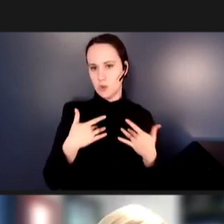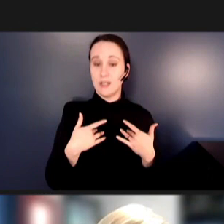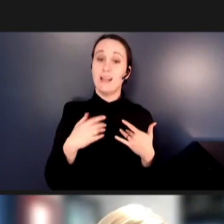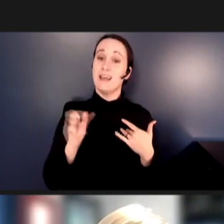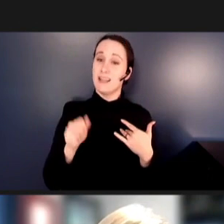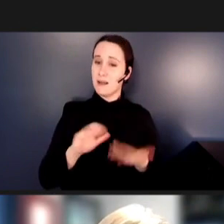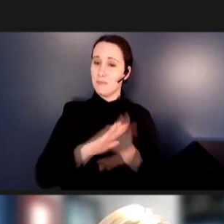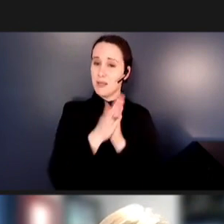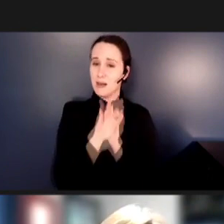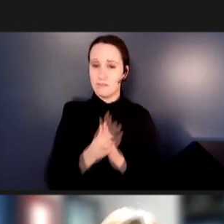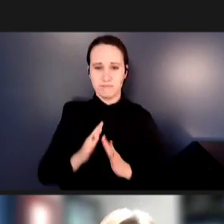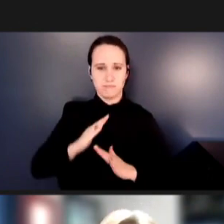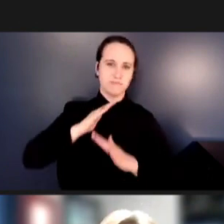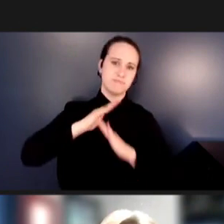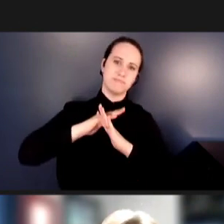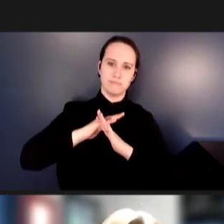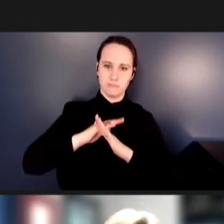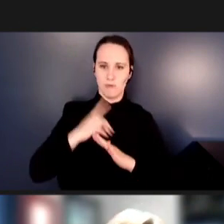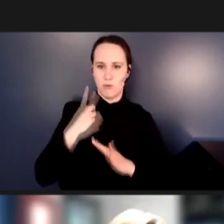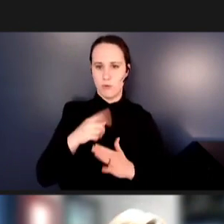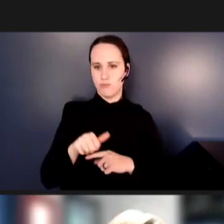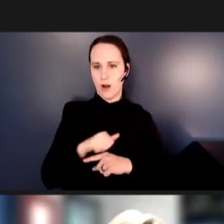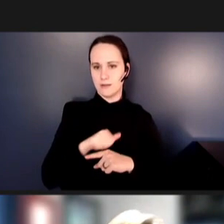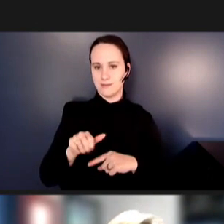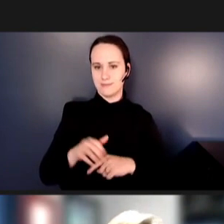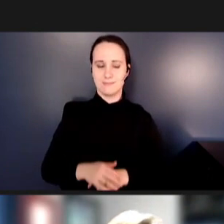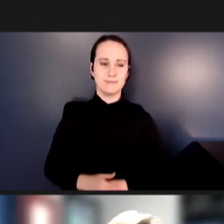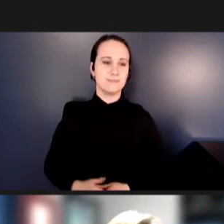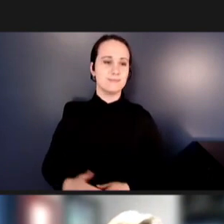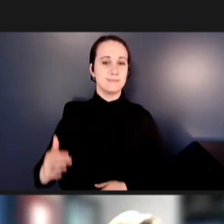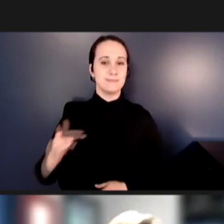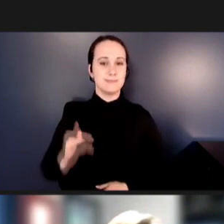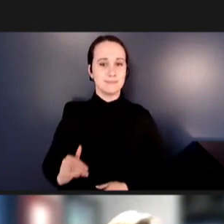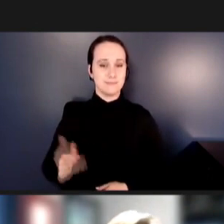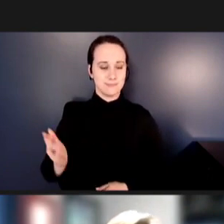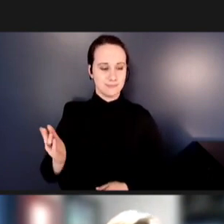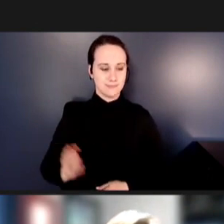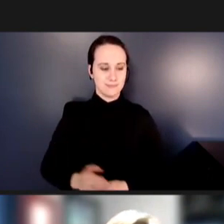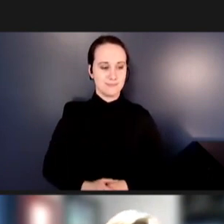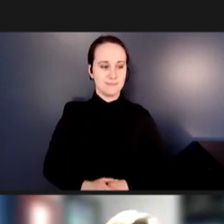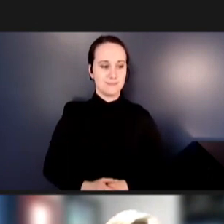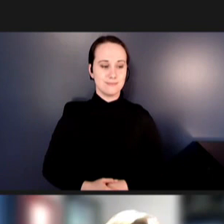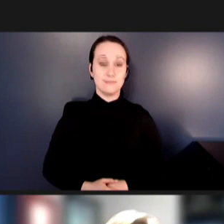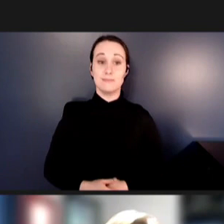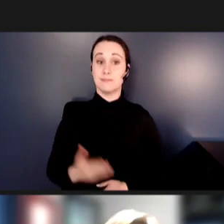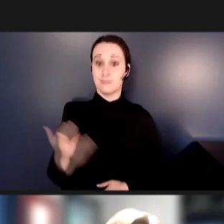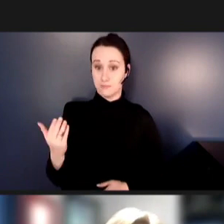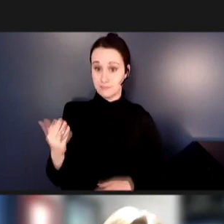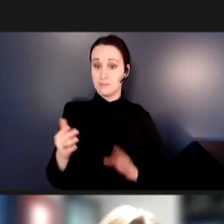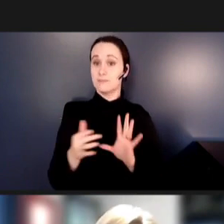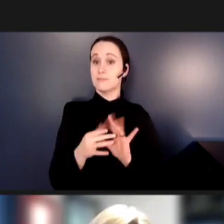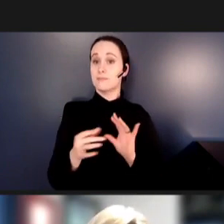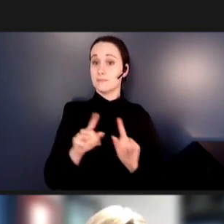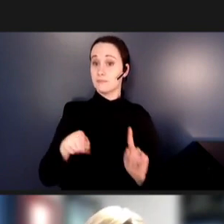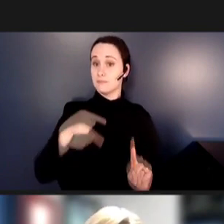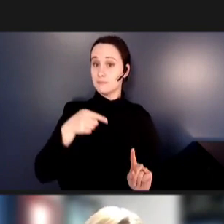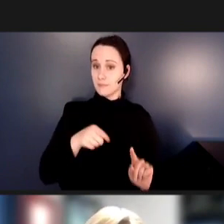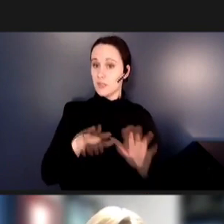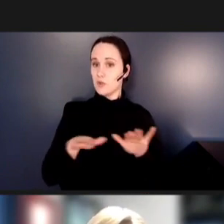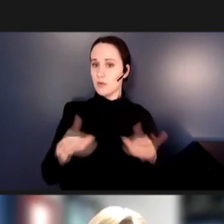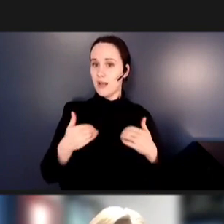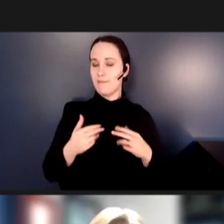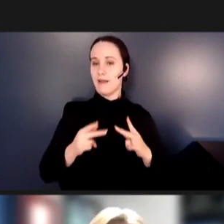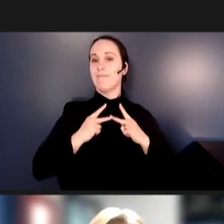barrier to practice. speak, this next slide speaks to children with physical disabilities,